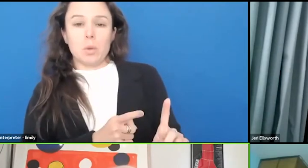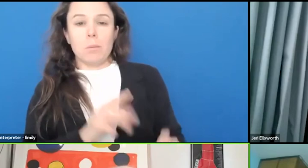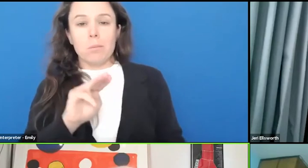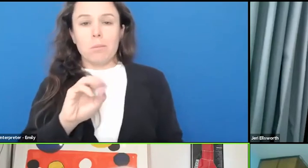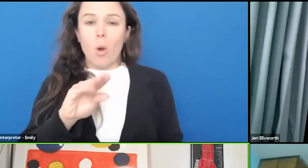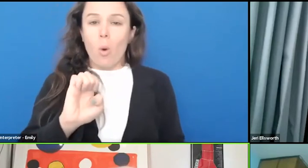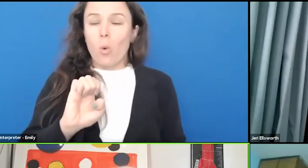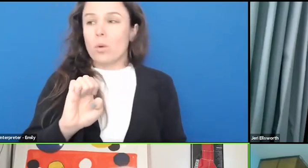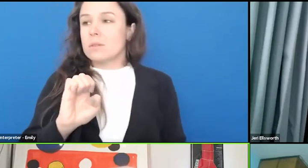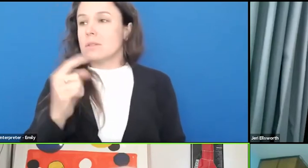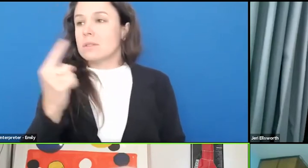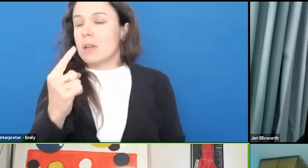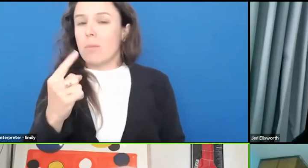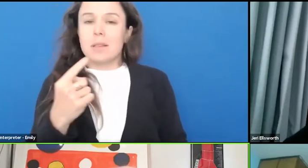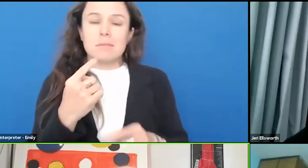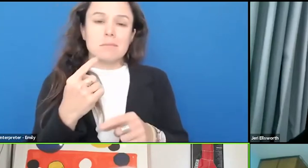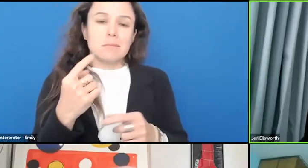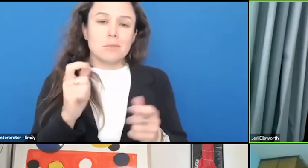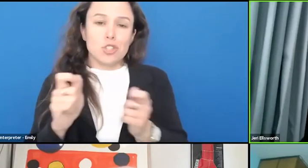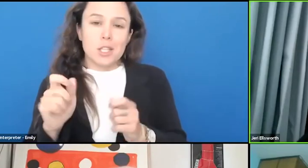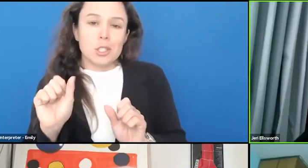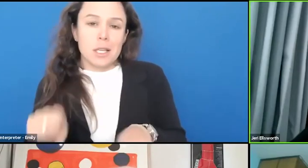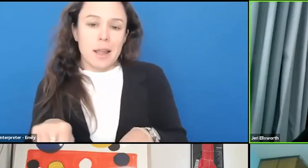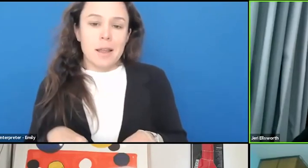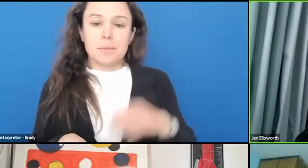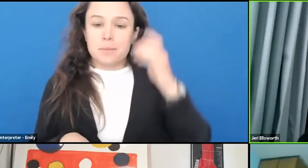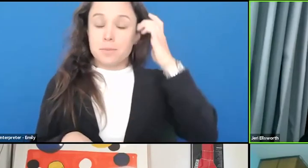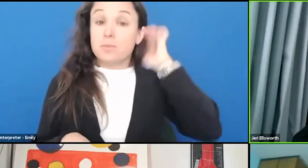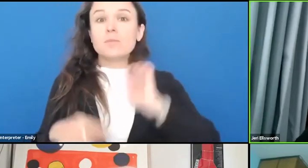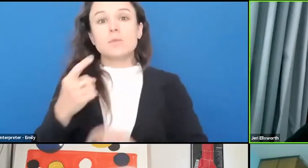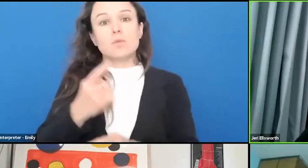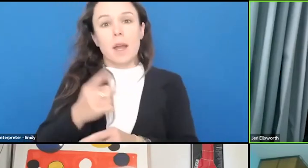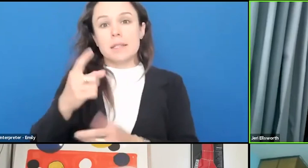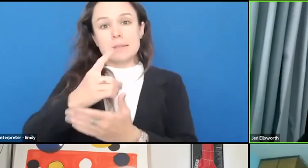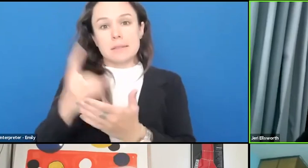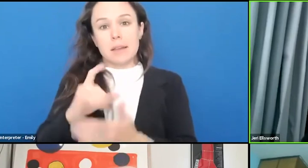Yeah as you're designing interfaces it's seems that you know,